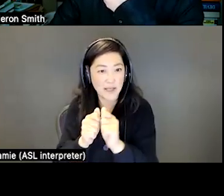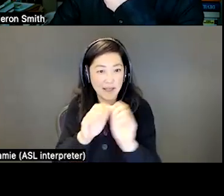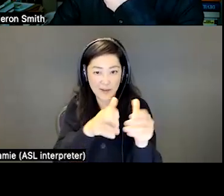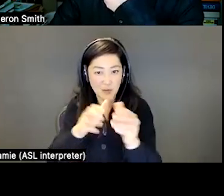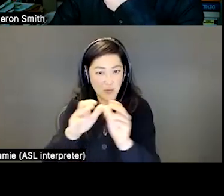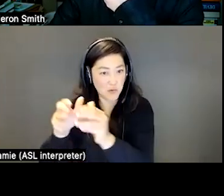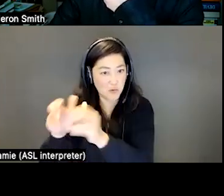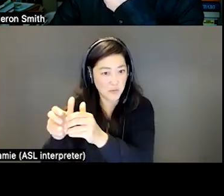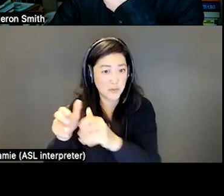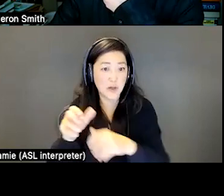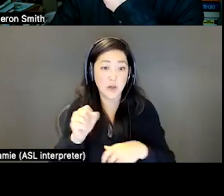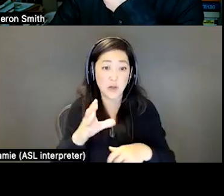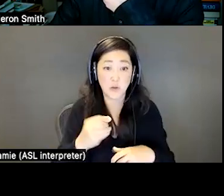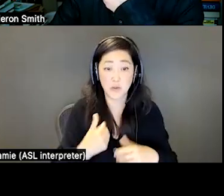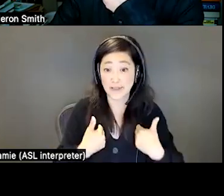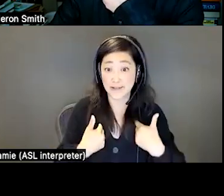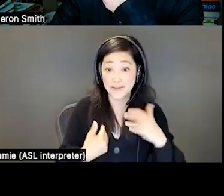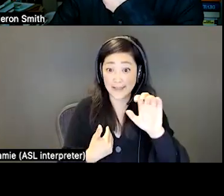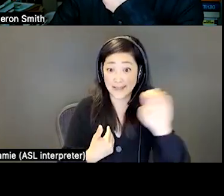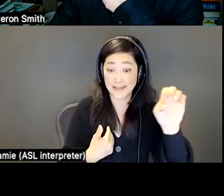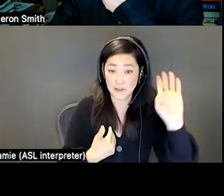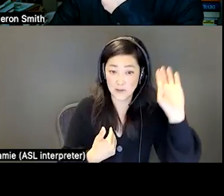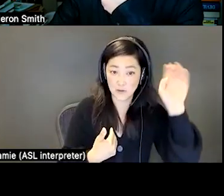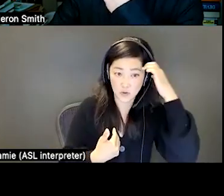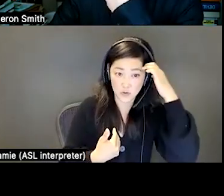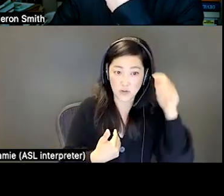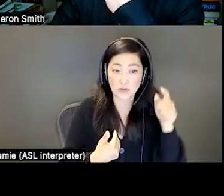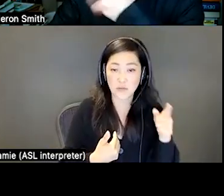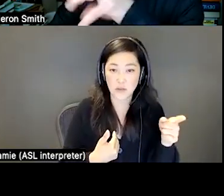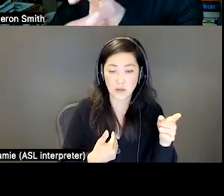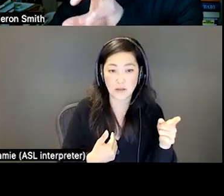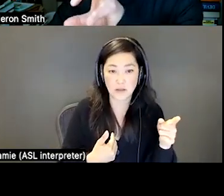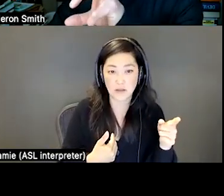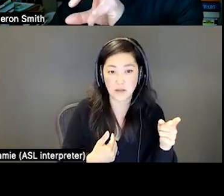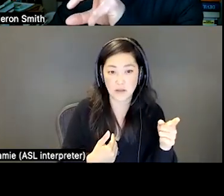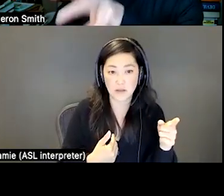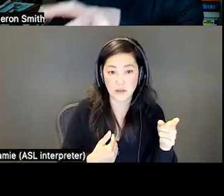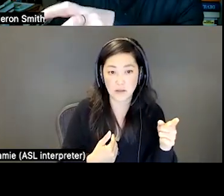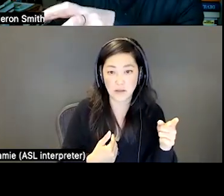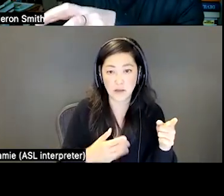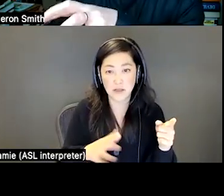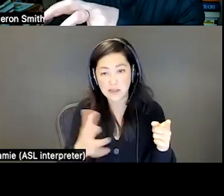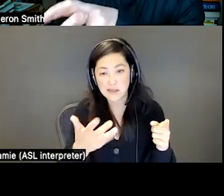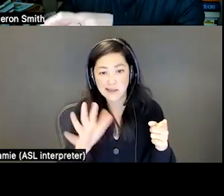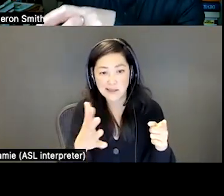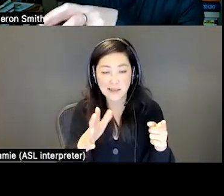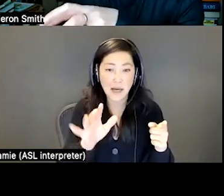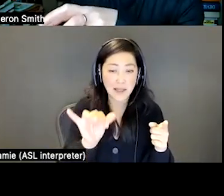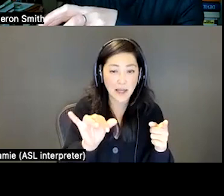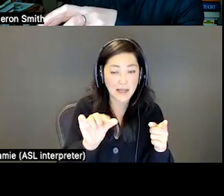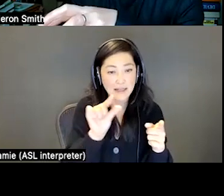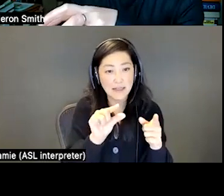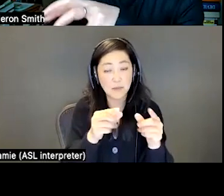So, we've got Eastern Europe, which is a little bit of a narrowing down from European history.